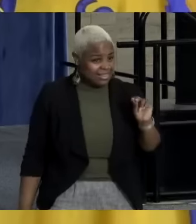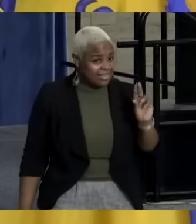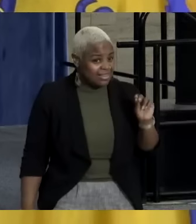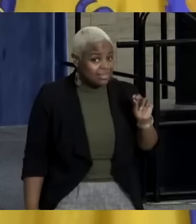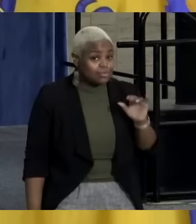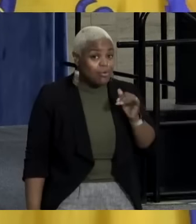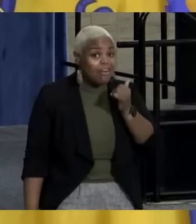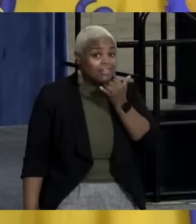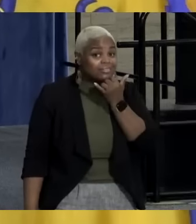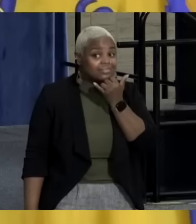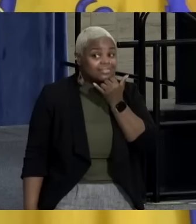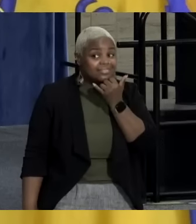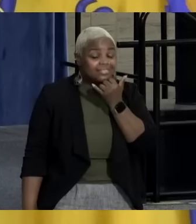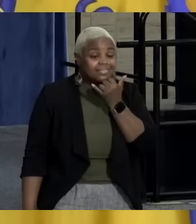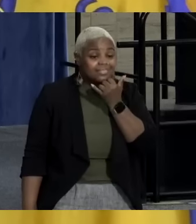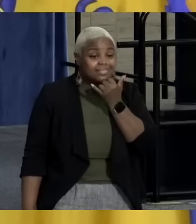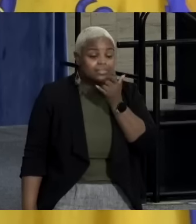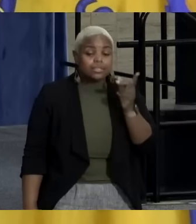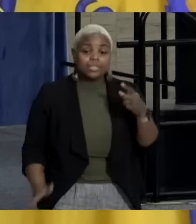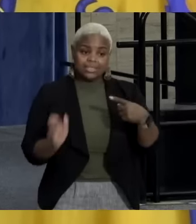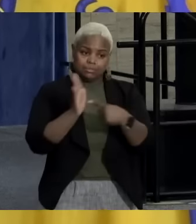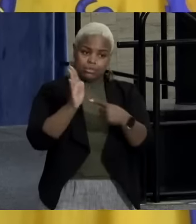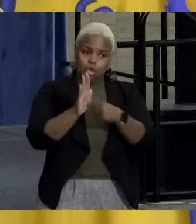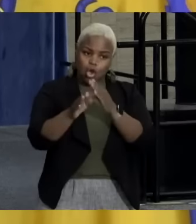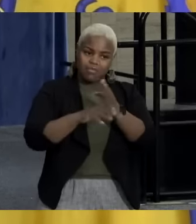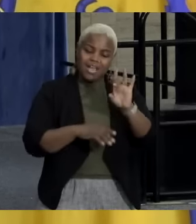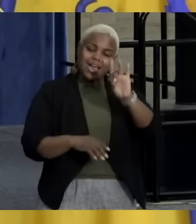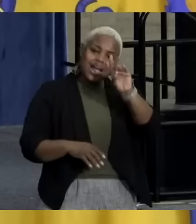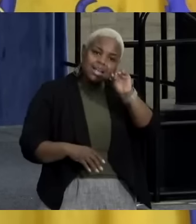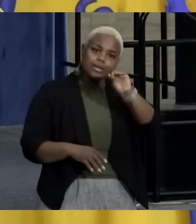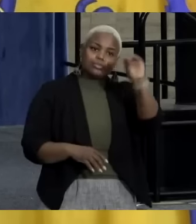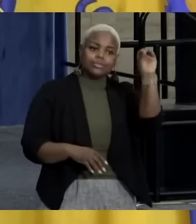The symptoms occur in over 80 percent of women. They last, on average, eight years,